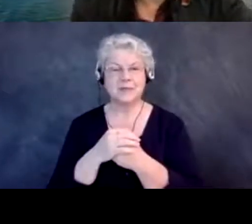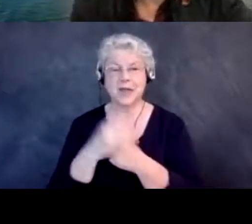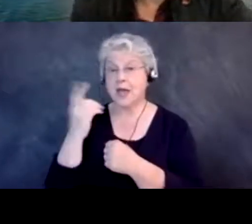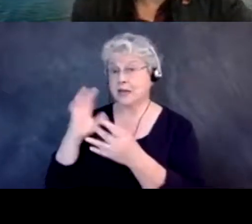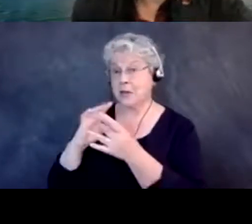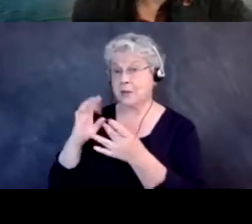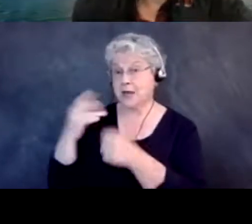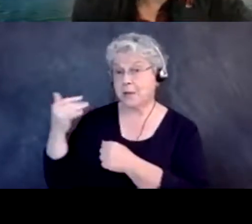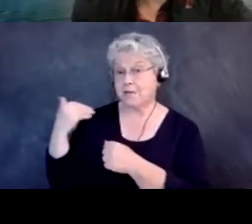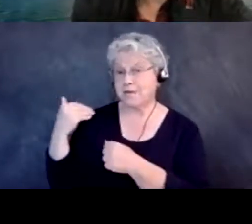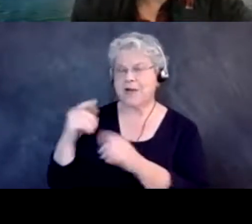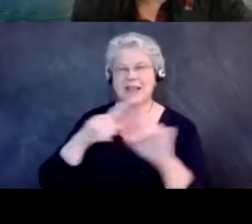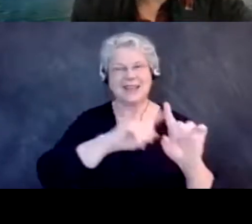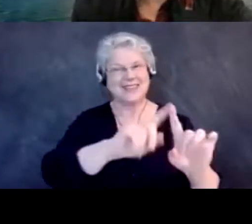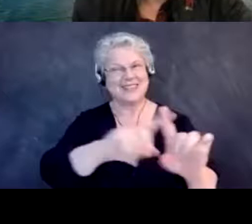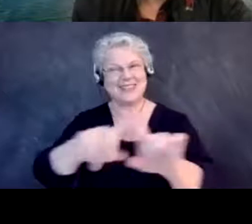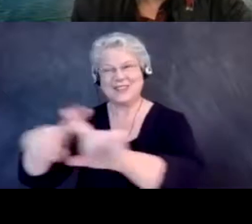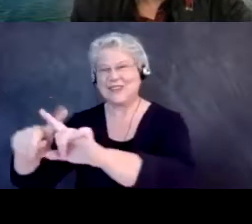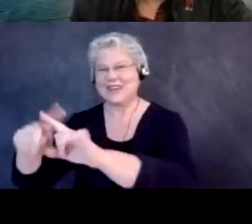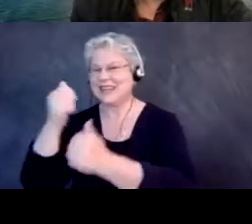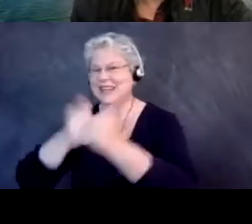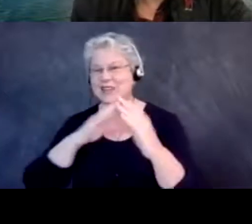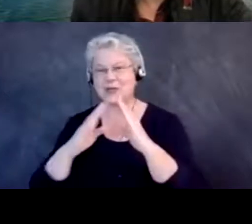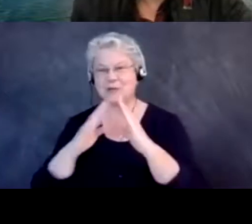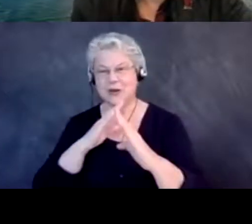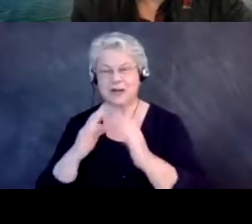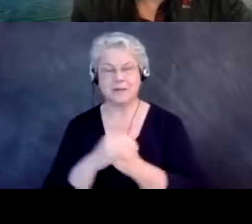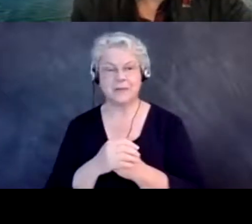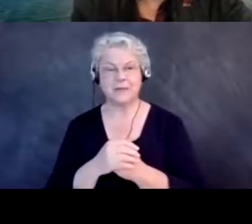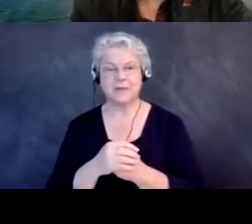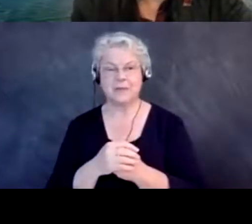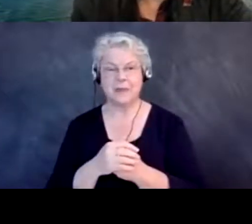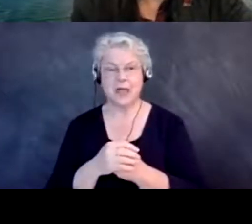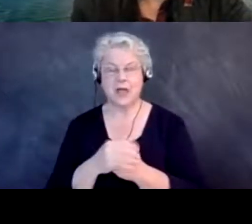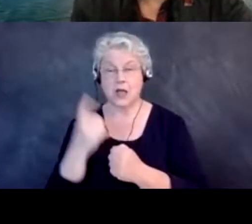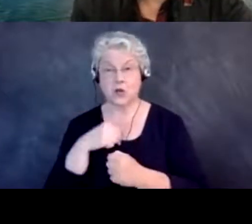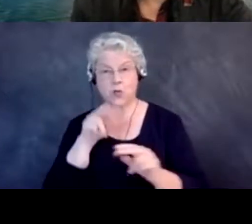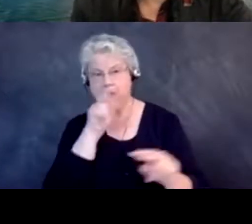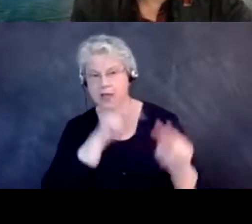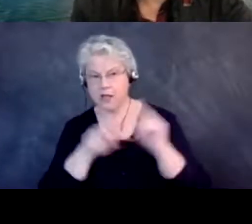it's different for every single community. When we looked at our plan that was done by consultants,